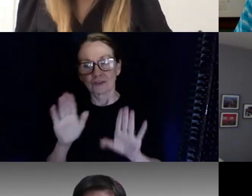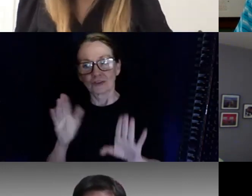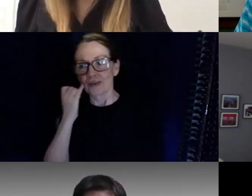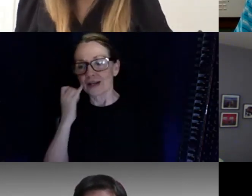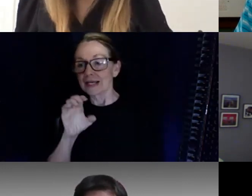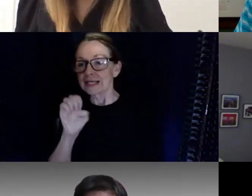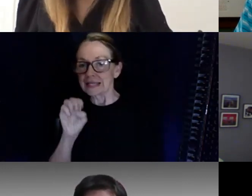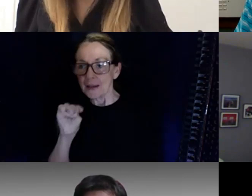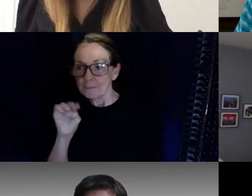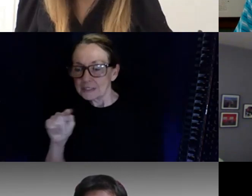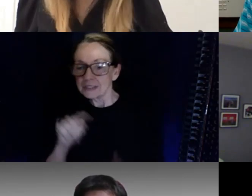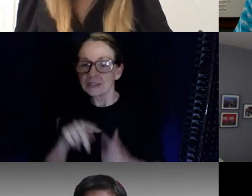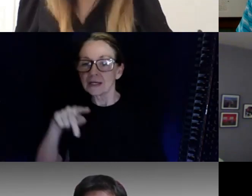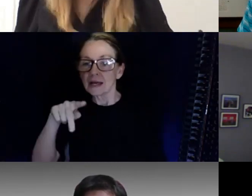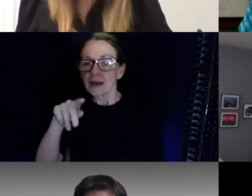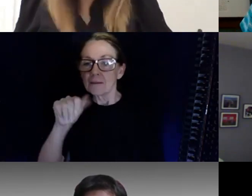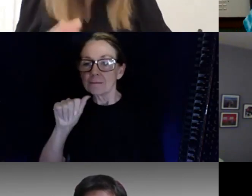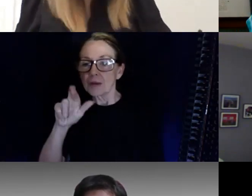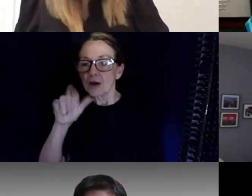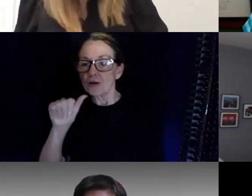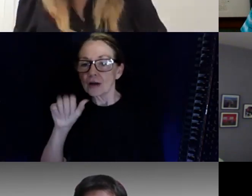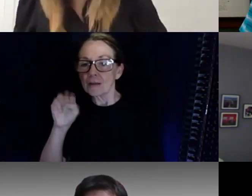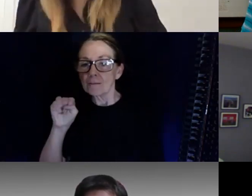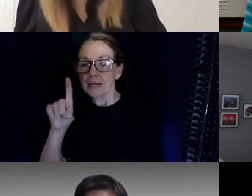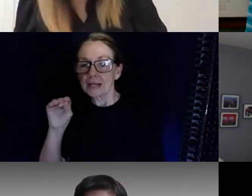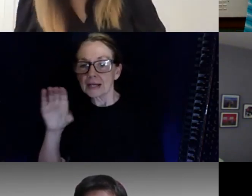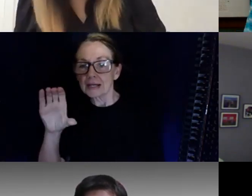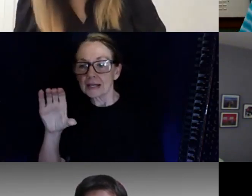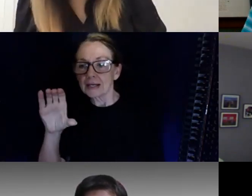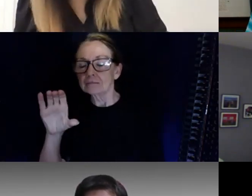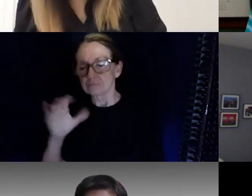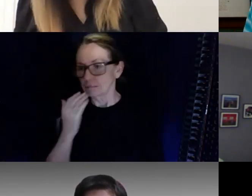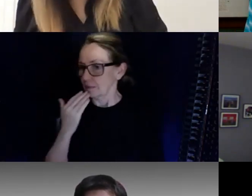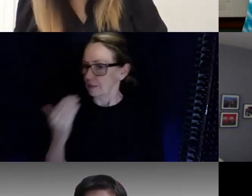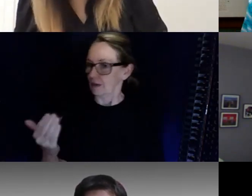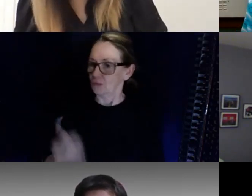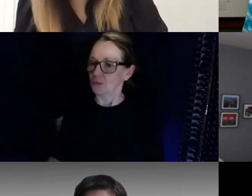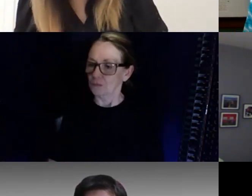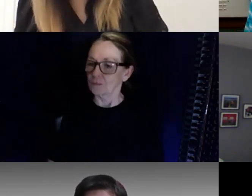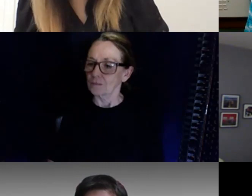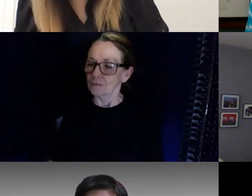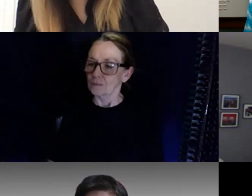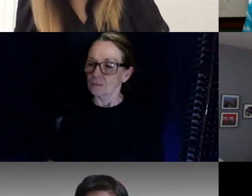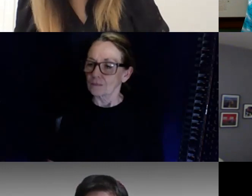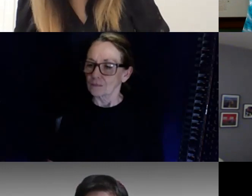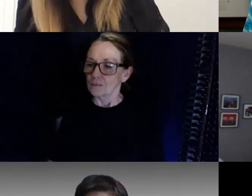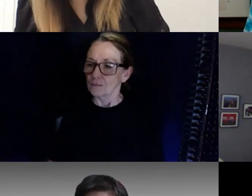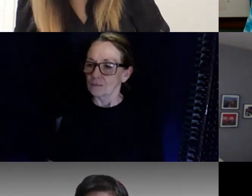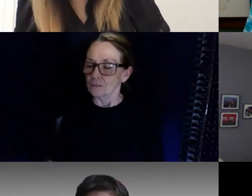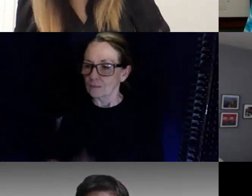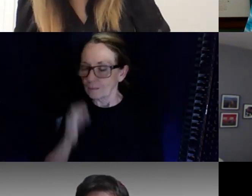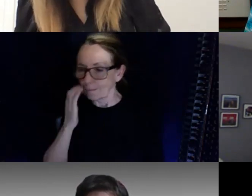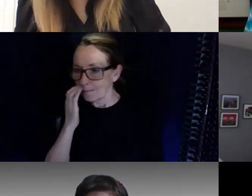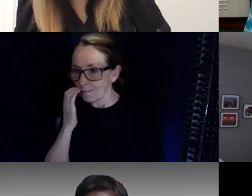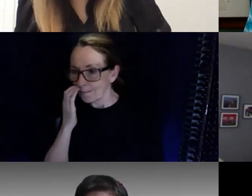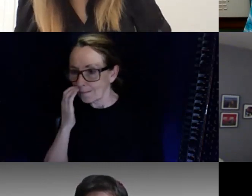IT MIGHT BE SOMETHING TO CONSIDER.